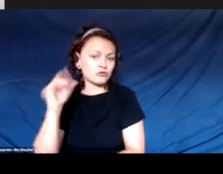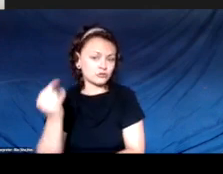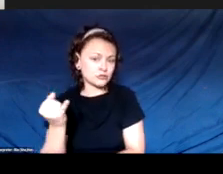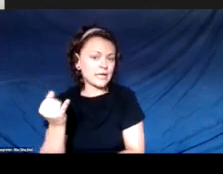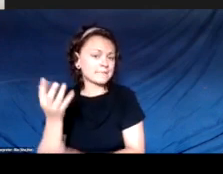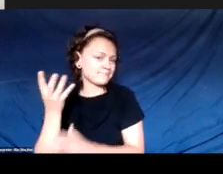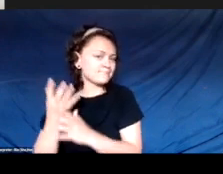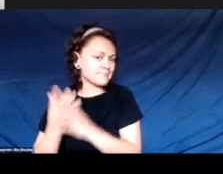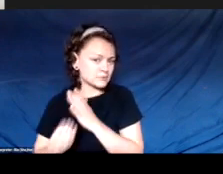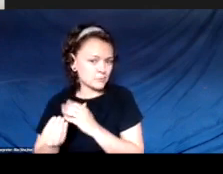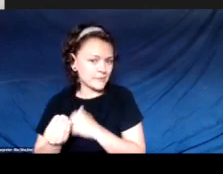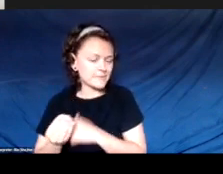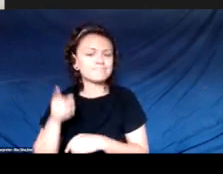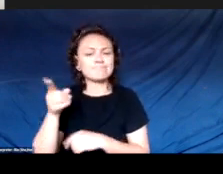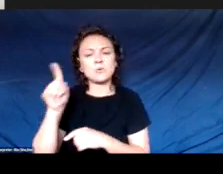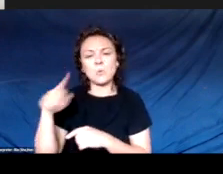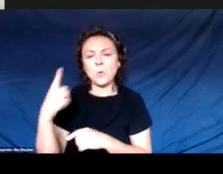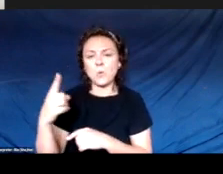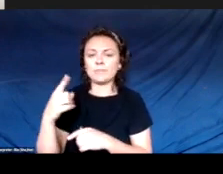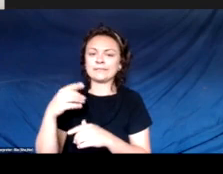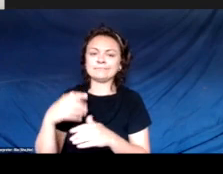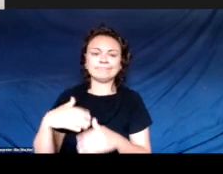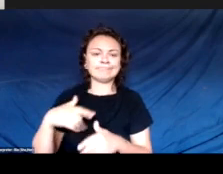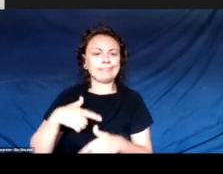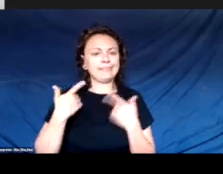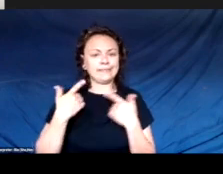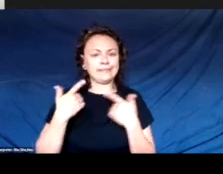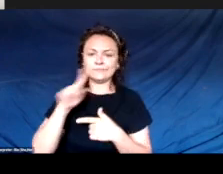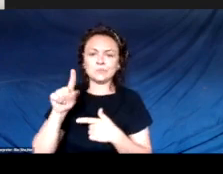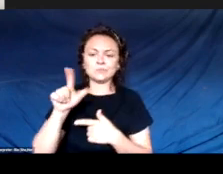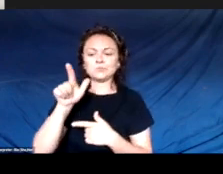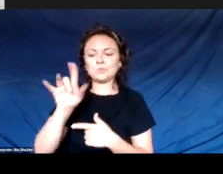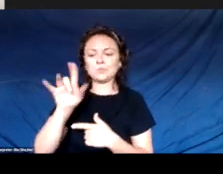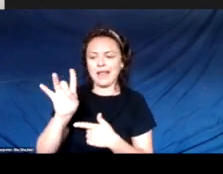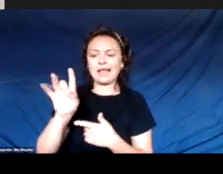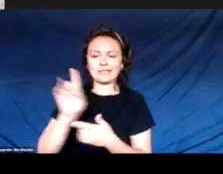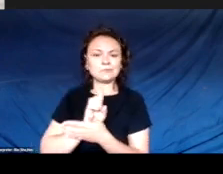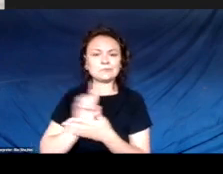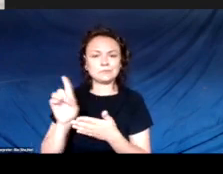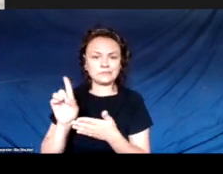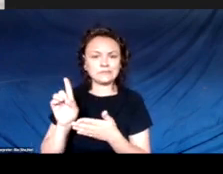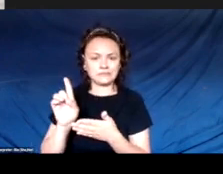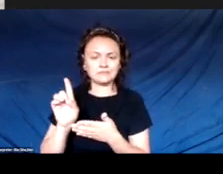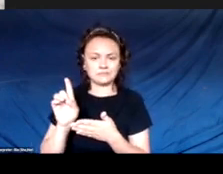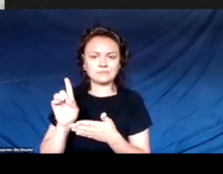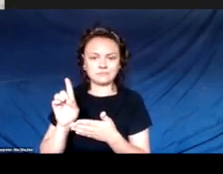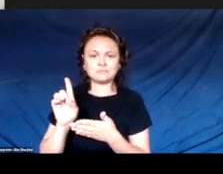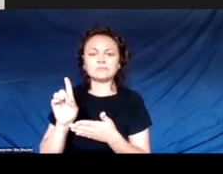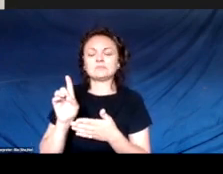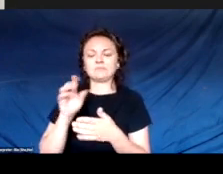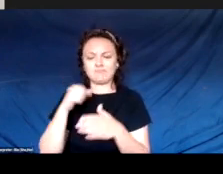28 weeks and he only lived for one day. And we miss him every day.